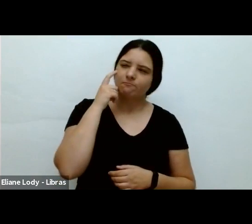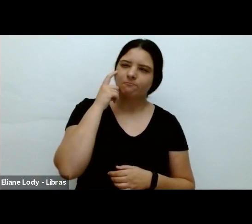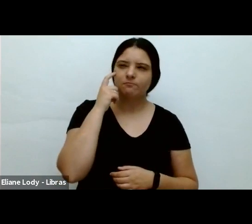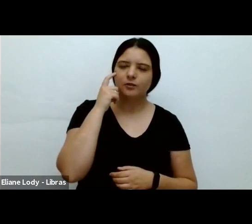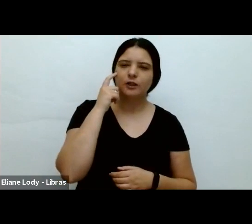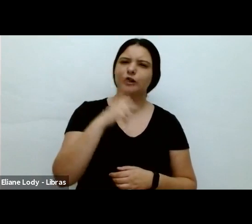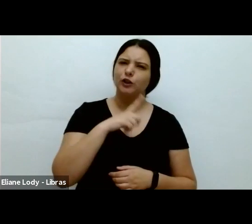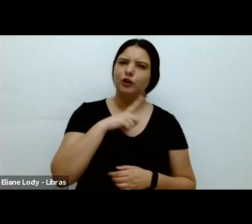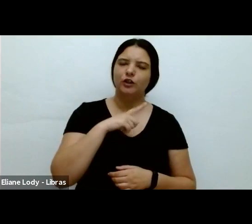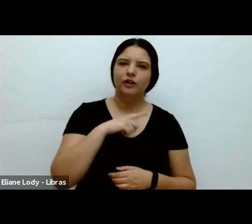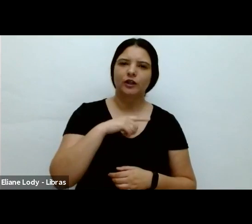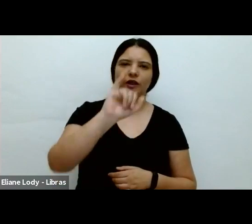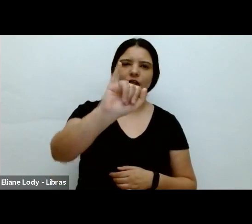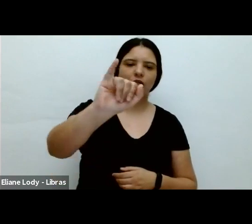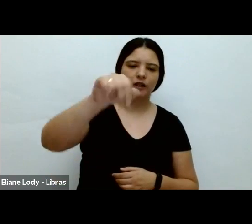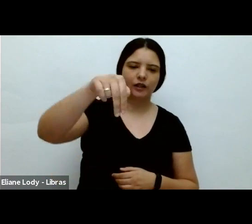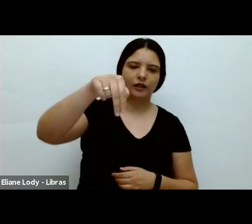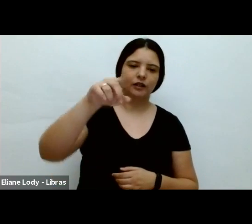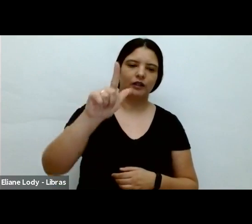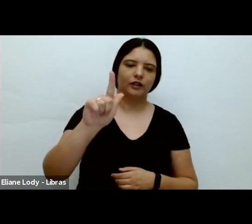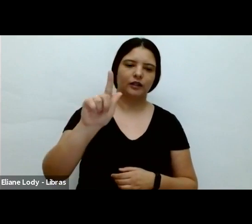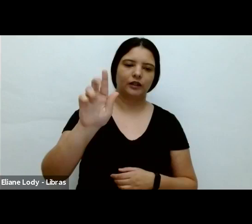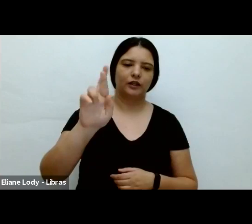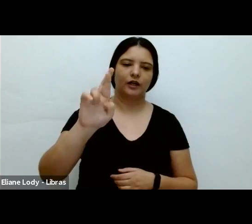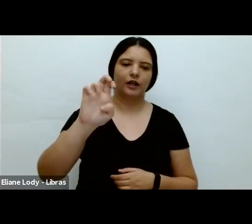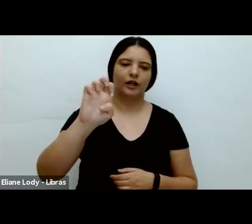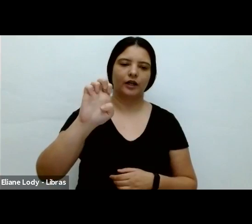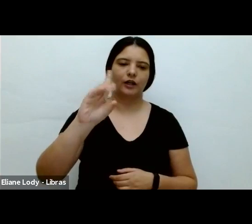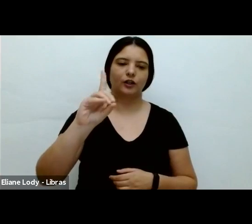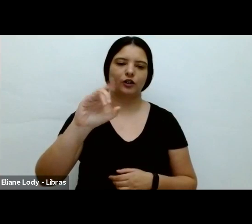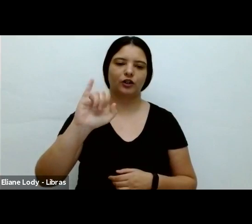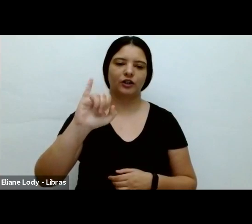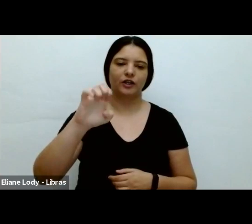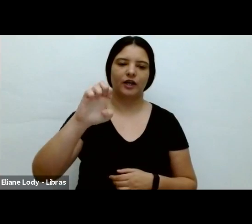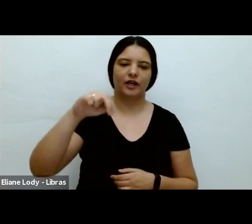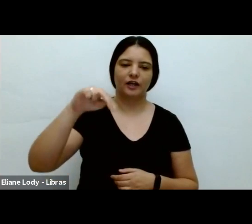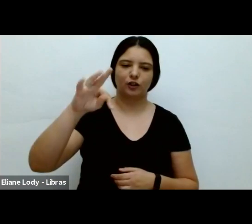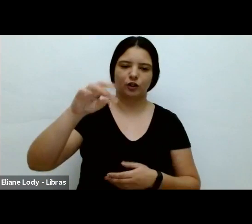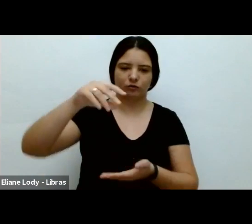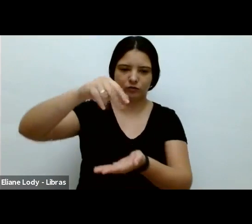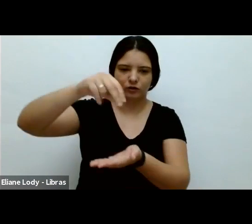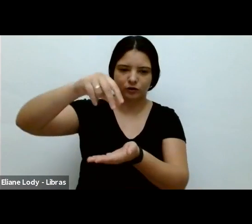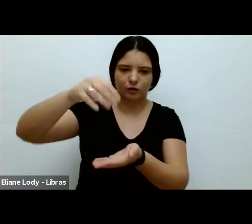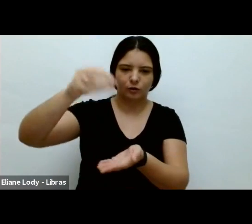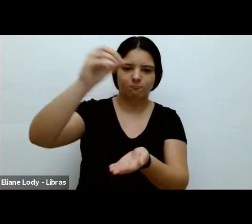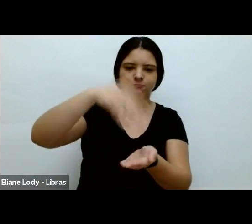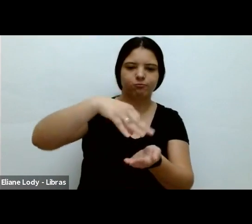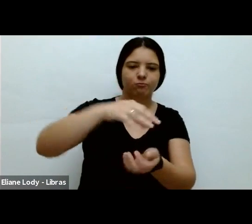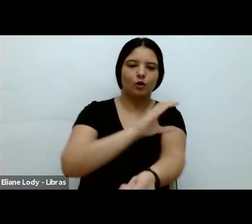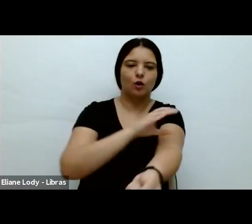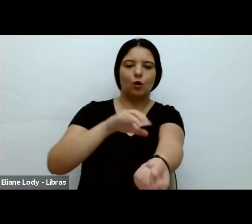An ingredient that lowering the. he Cholesterol was one he Cholesterol was one soul us Cholesterol was one soul usual. that song so that source of problems